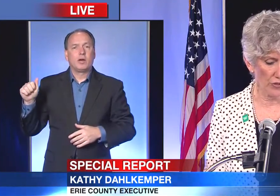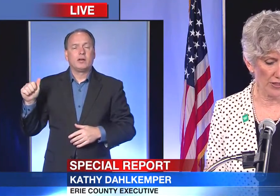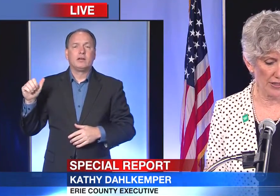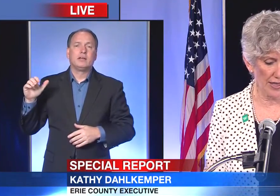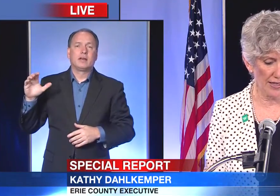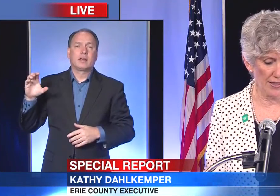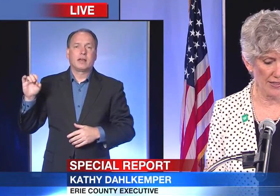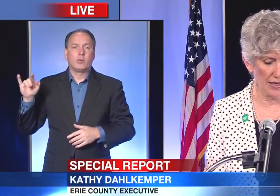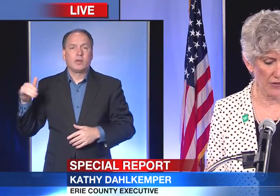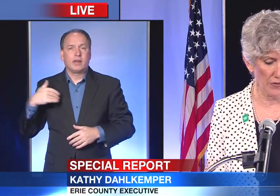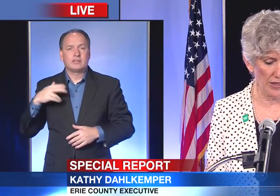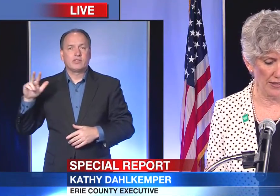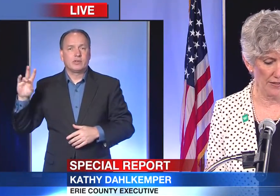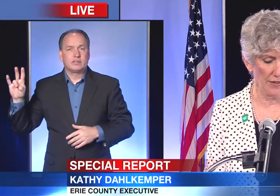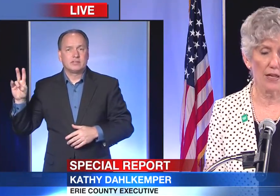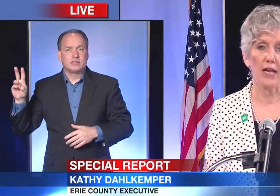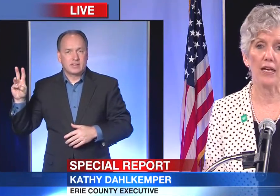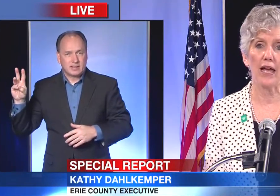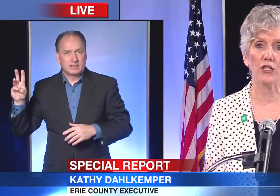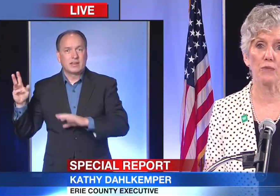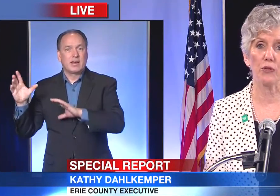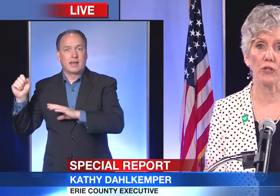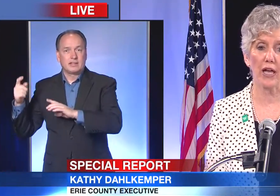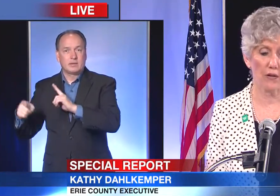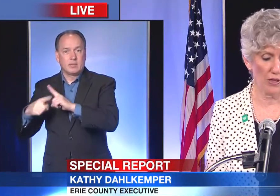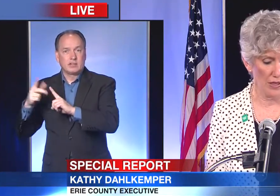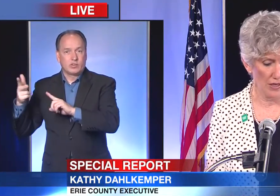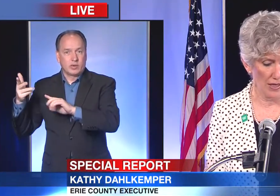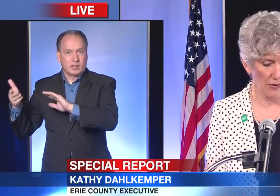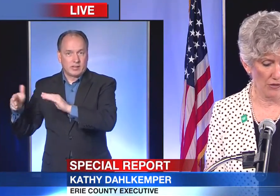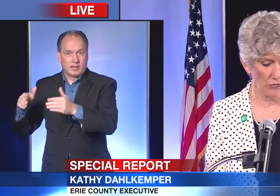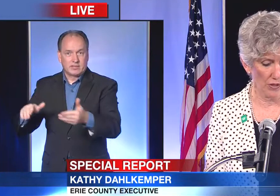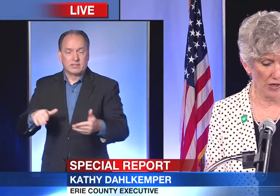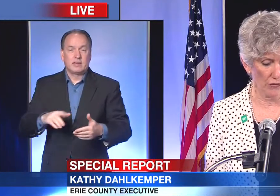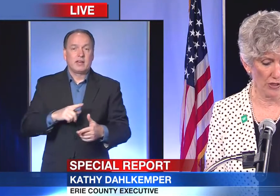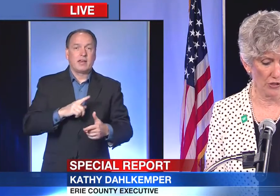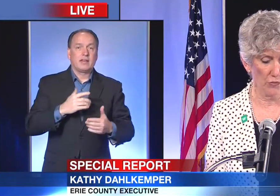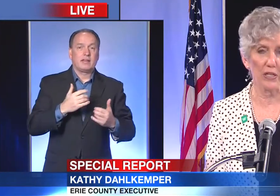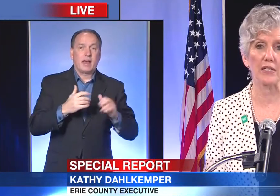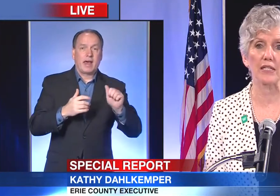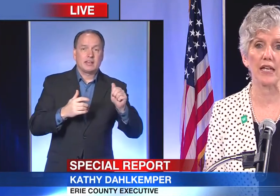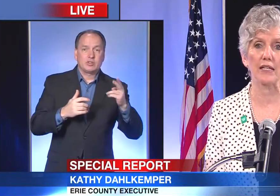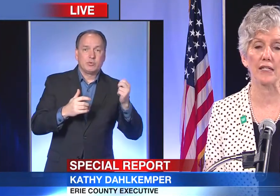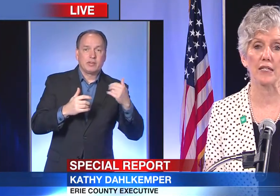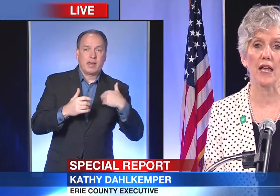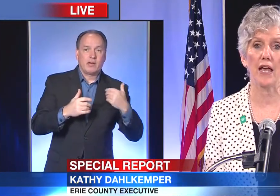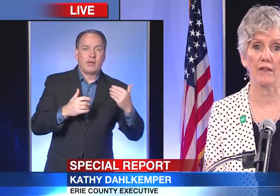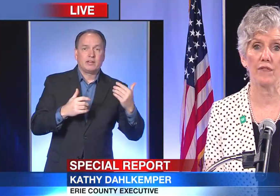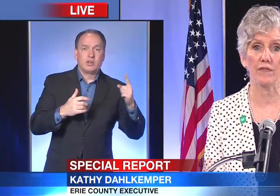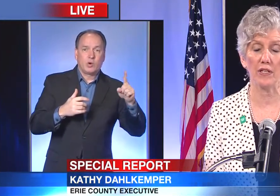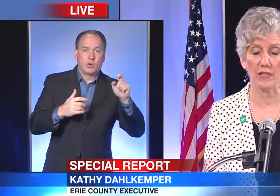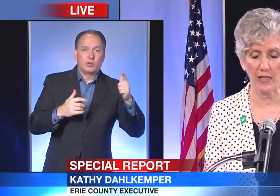AND WARREN HAS ONE CASE WITH 175 NEGATIVE. CHAUTAUQUA HAS 36 CASES AND